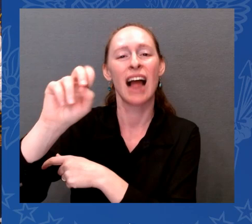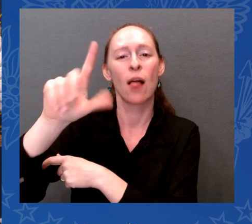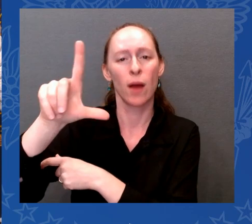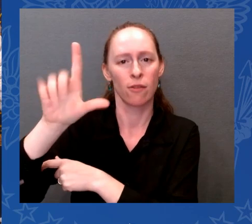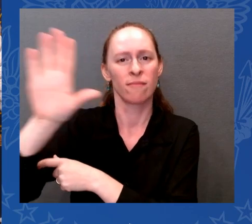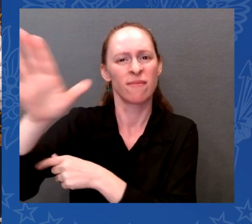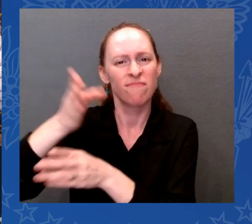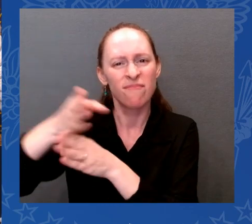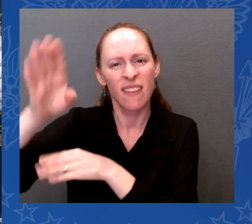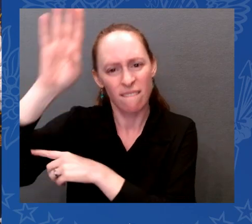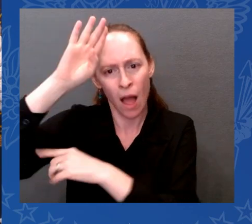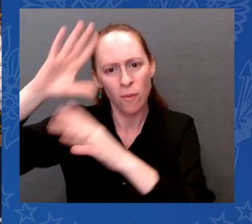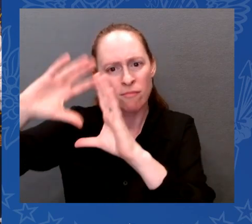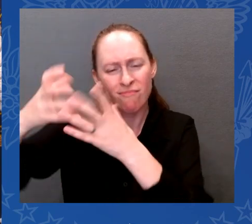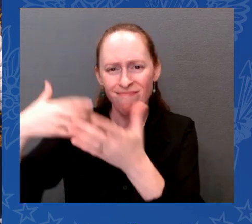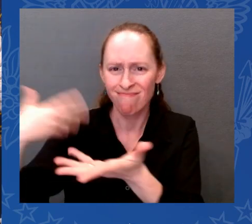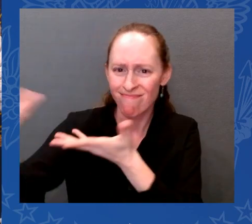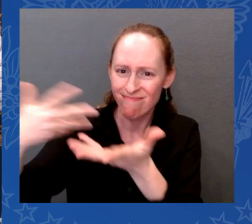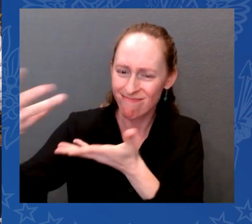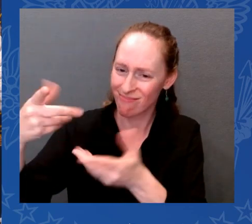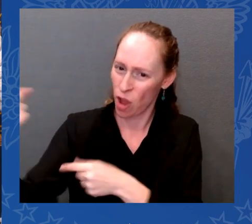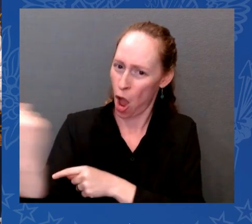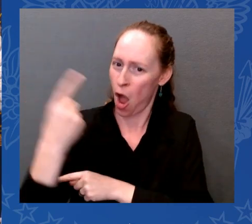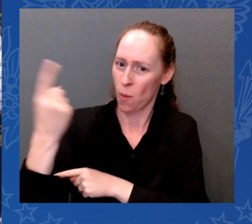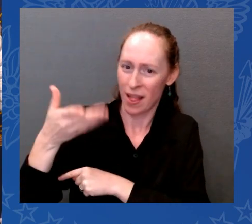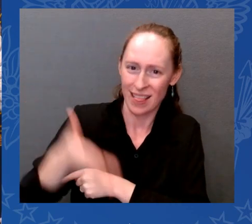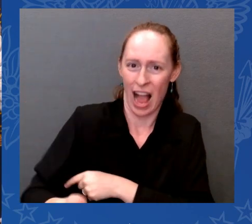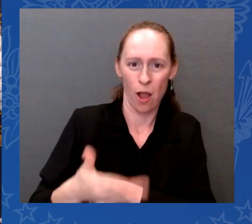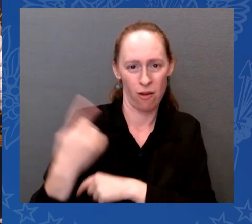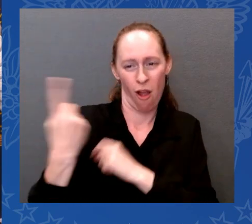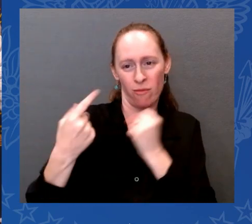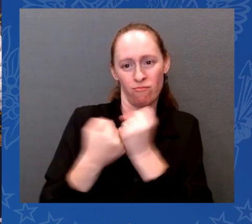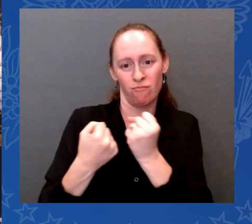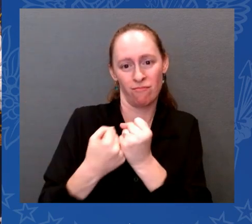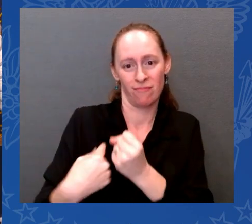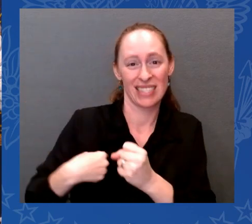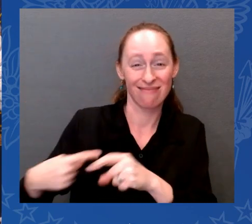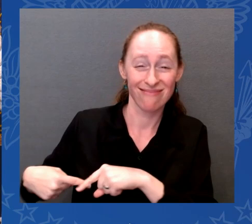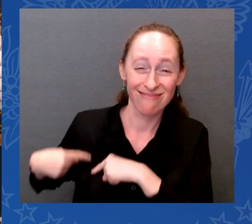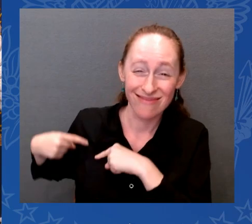Anyway, you're on the frontlines for emergencies and disasters all across this great nation,